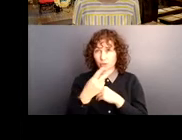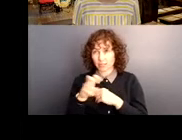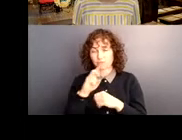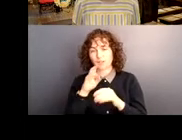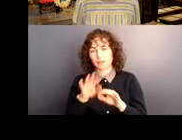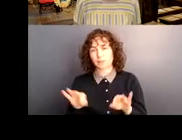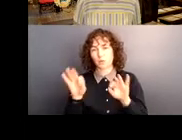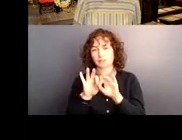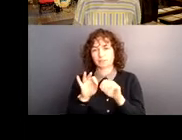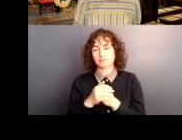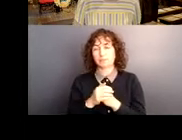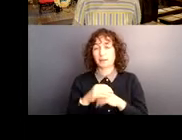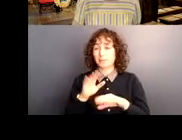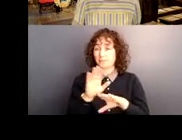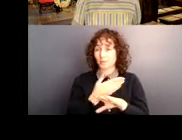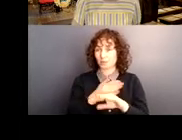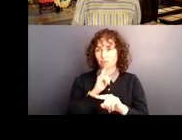And music can be a powerful tool.